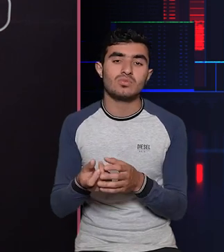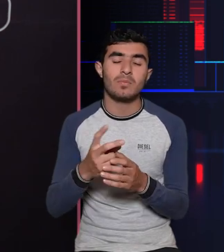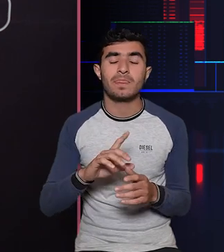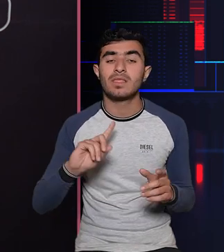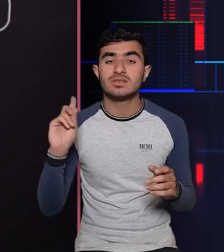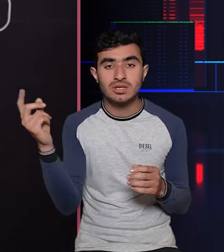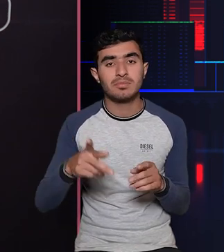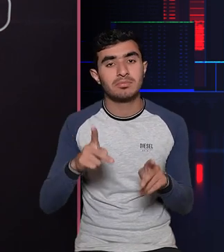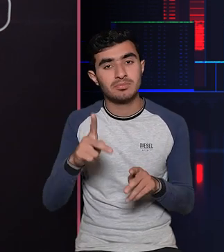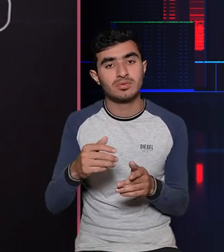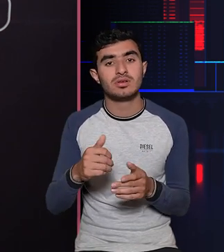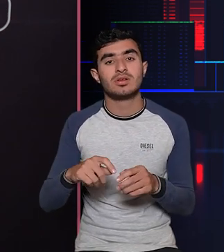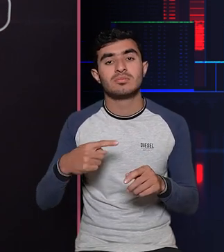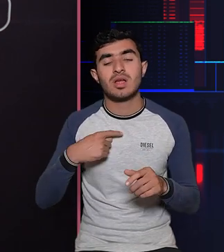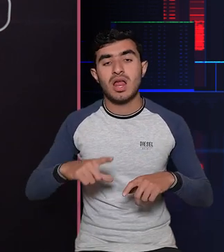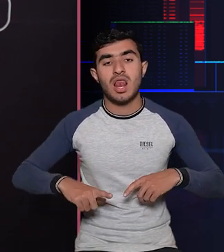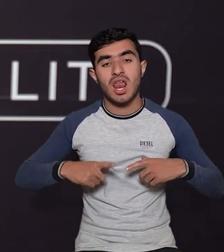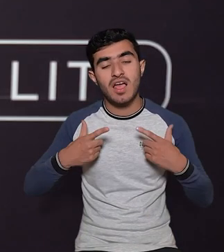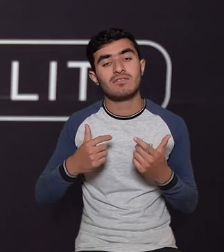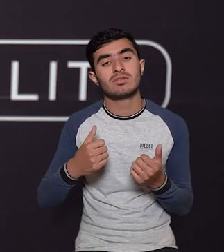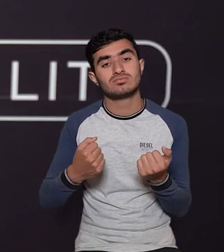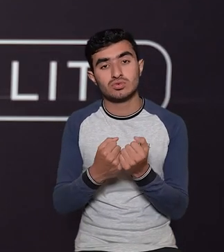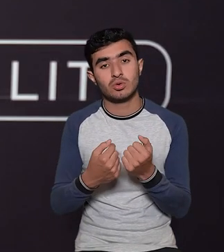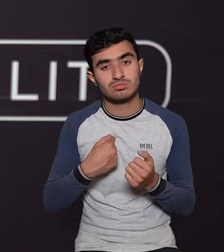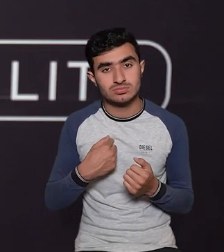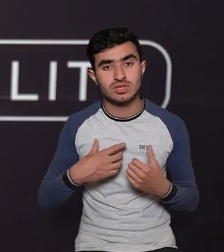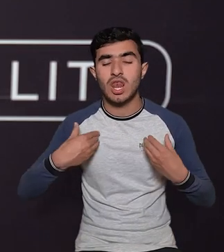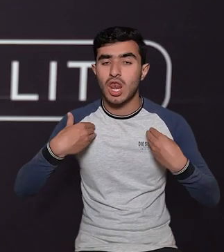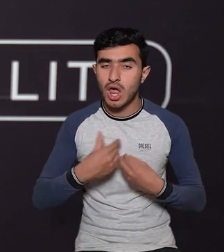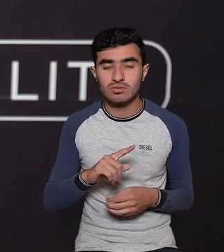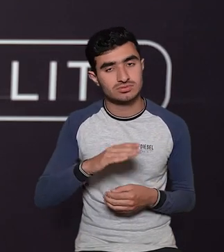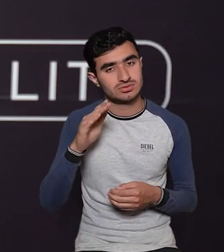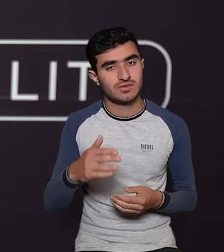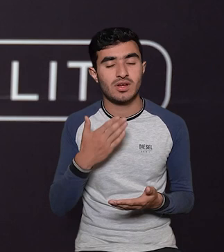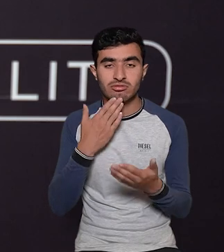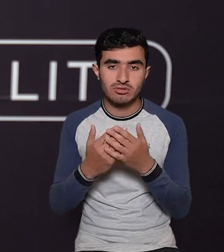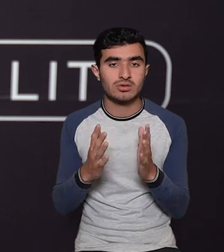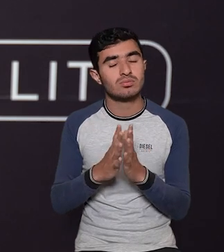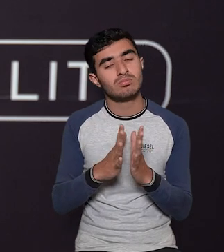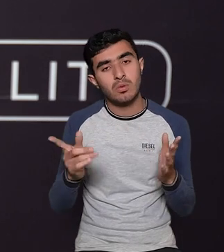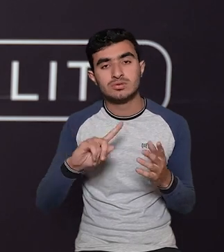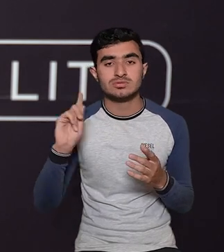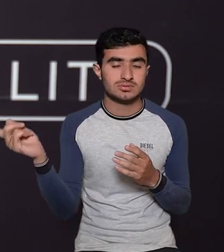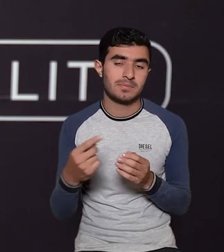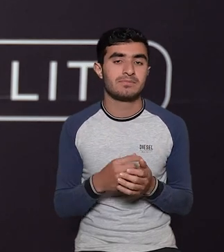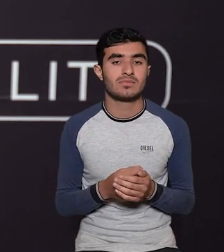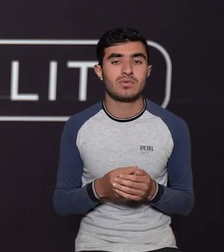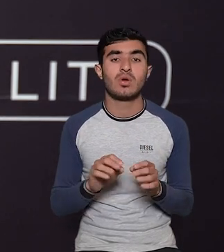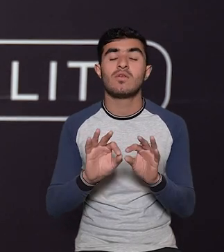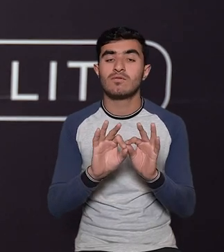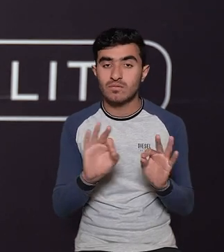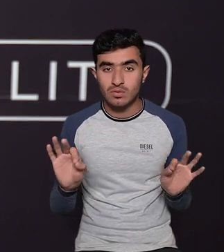In the end Alhamdulillah, I want to thank Allah because earlier I did not feel that I could achieve this goal.